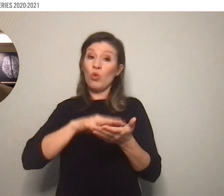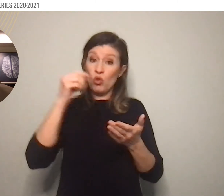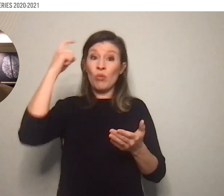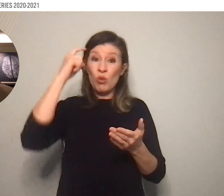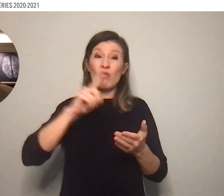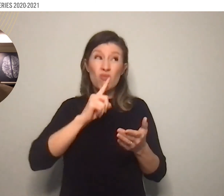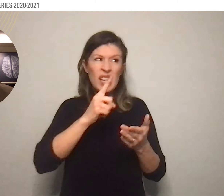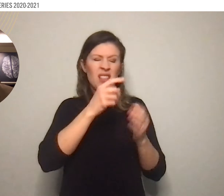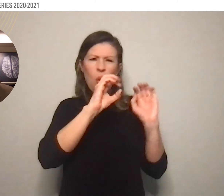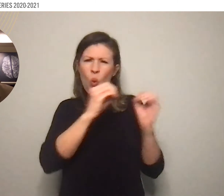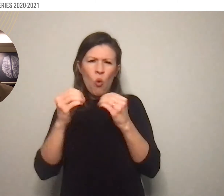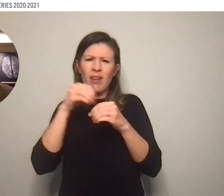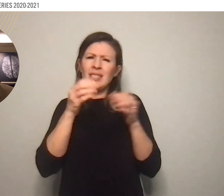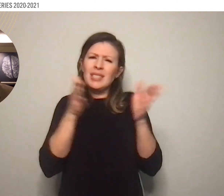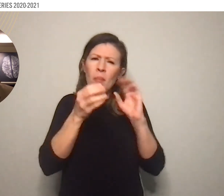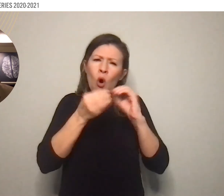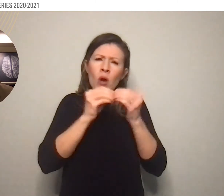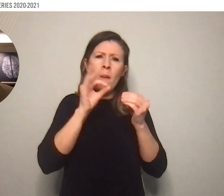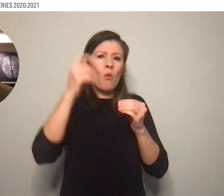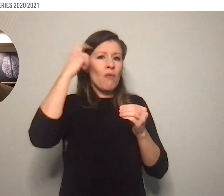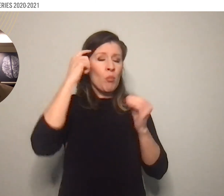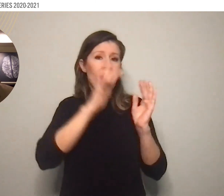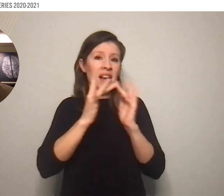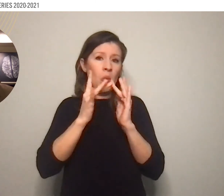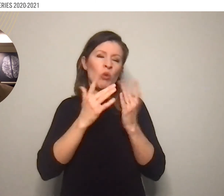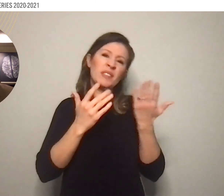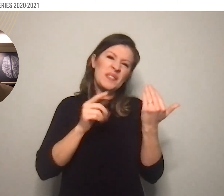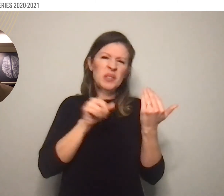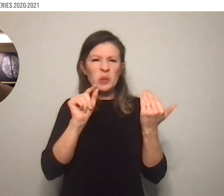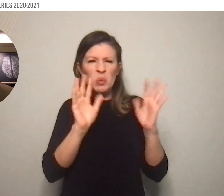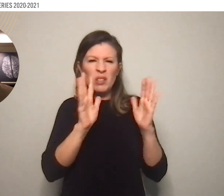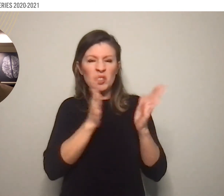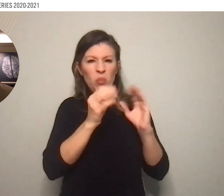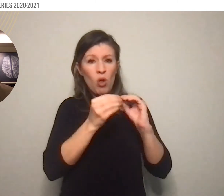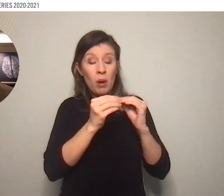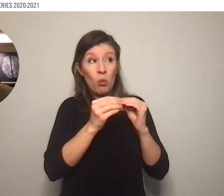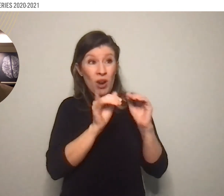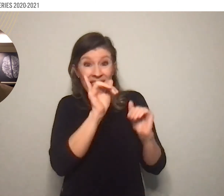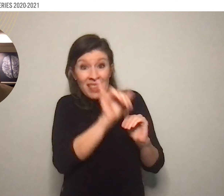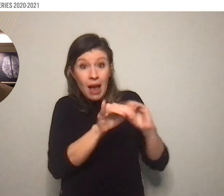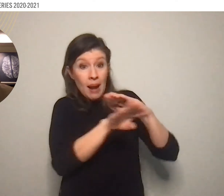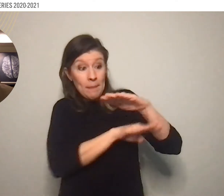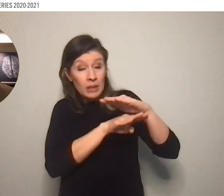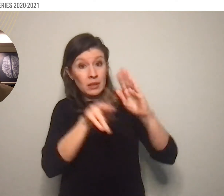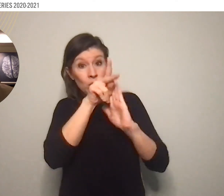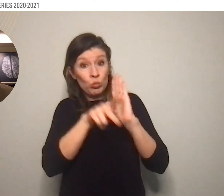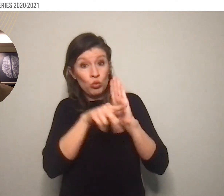number of correlated distributed brain networks. This basic principle predicted in a few classic